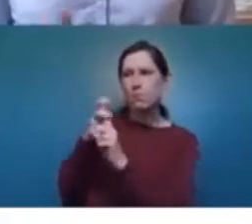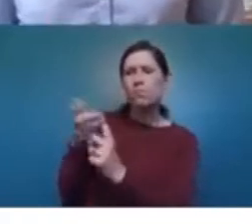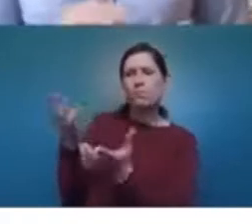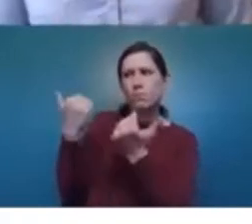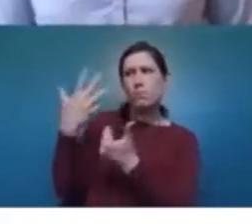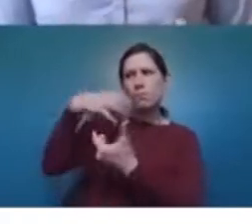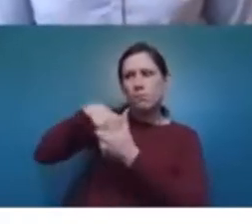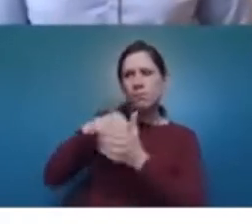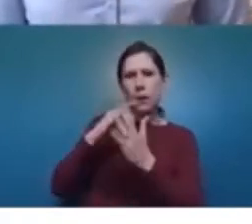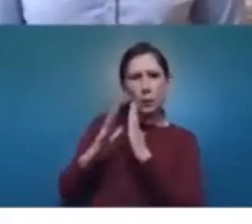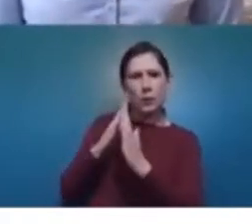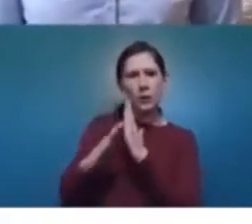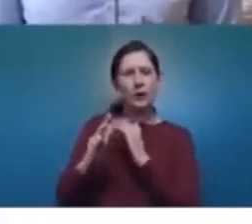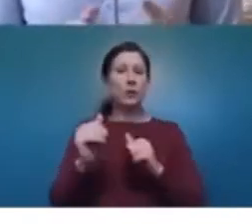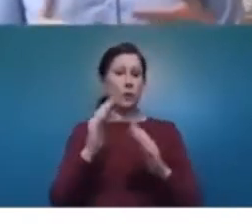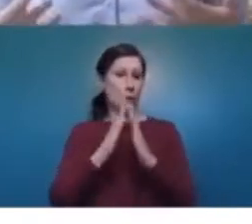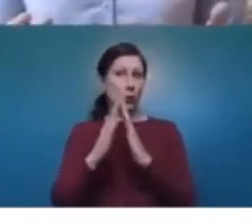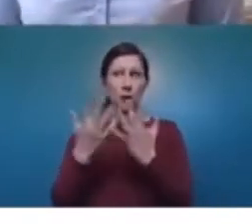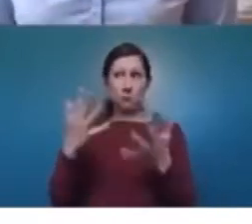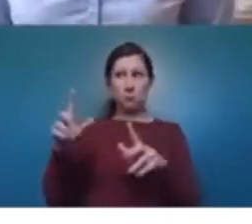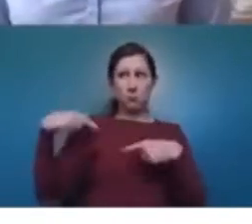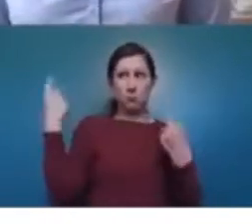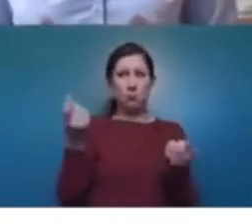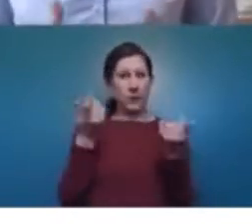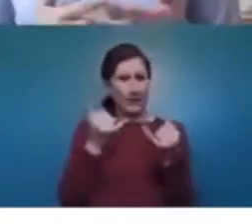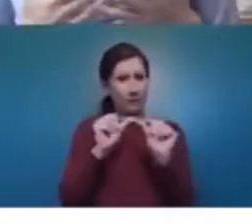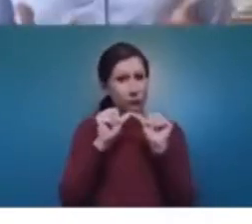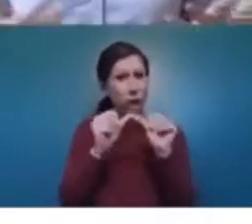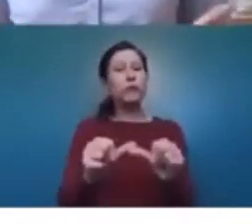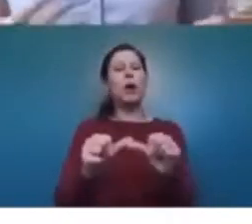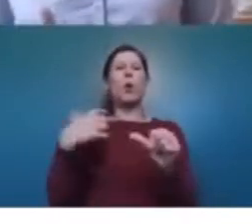The community has been and continues to be so supportive